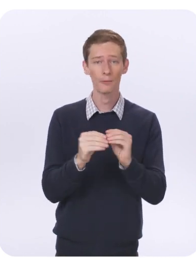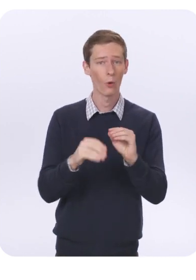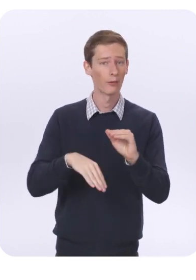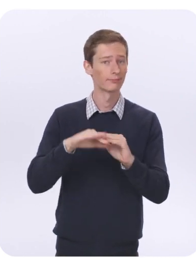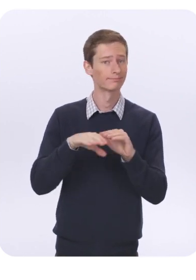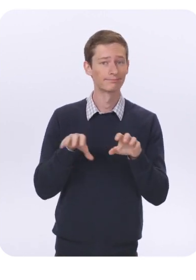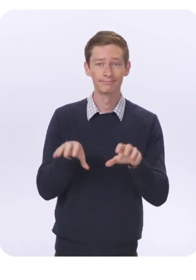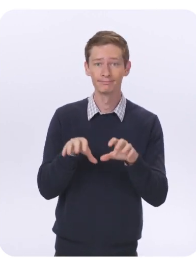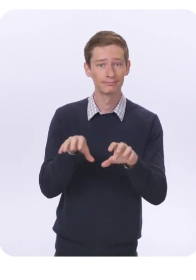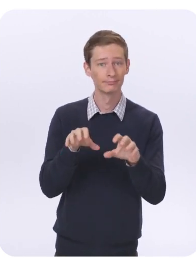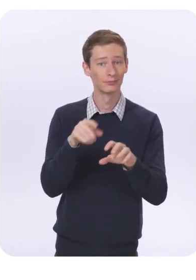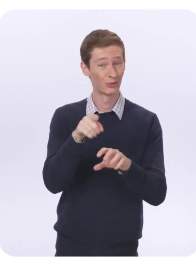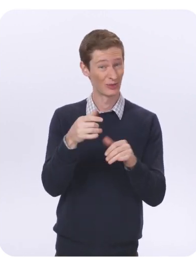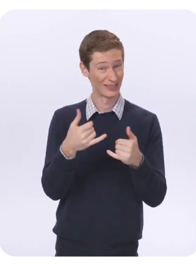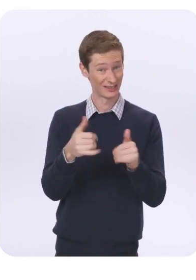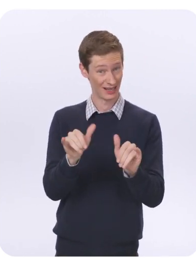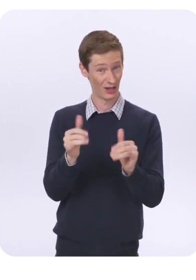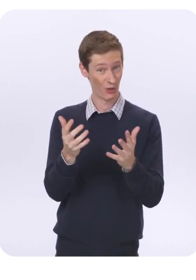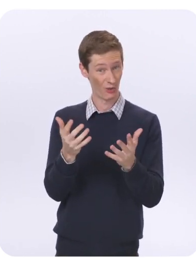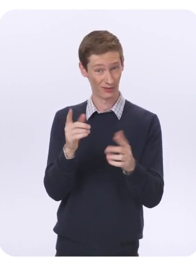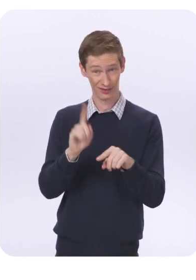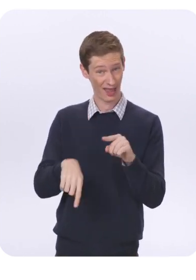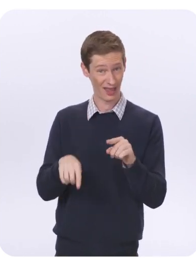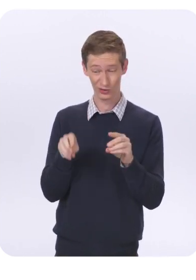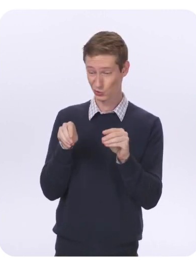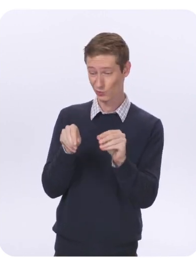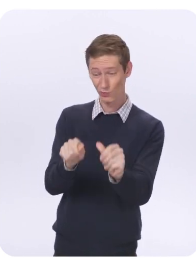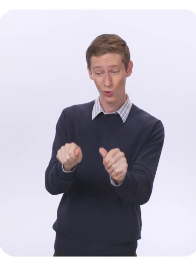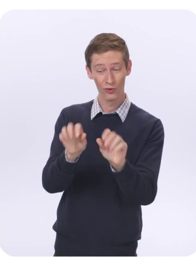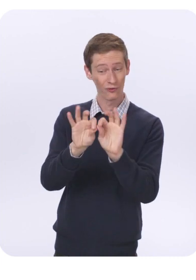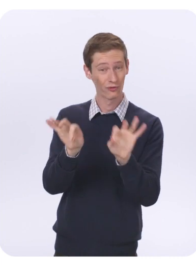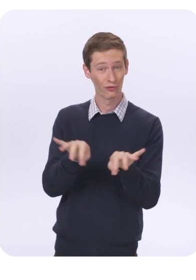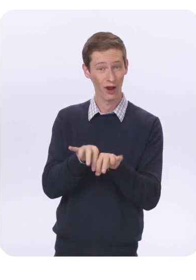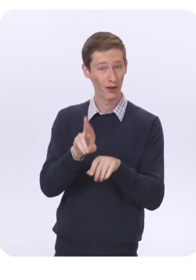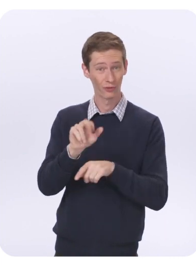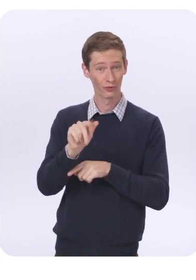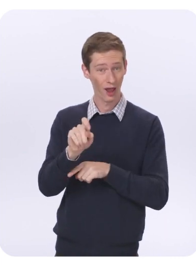it might be a good time to consider the Snapdragon game super resolution.